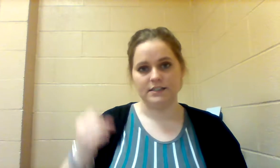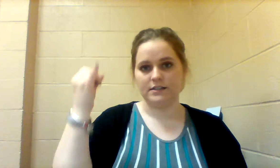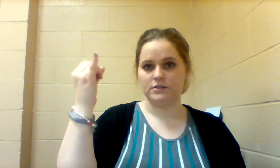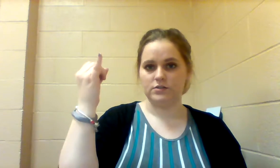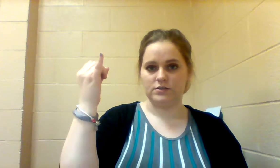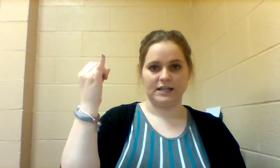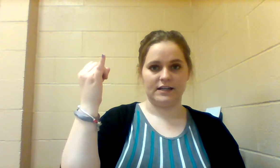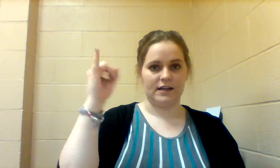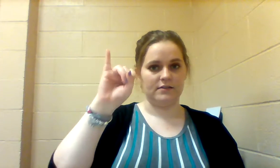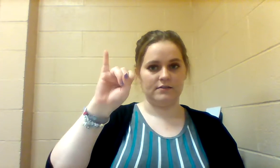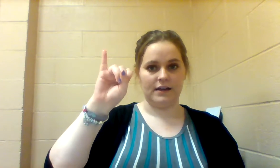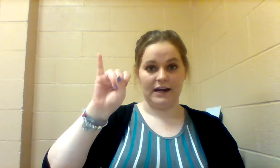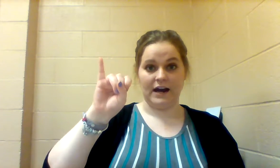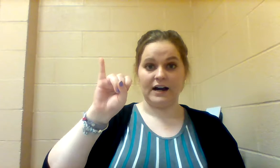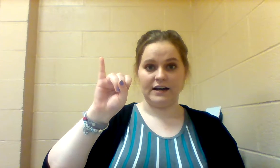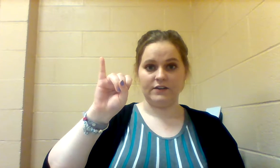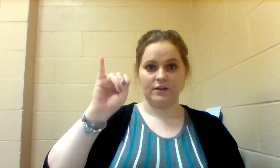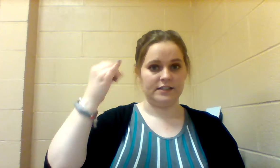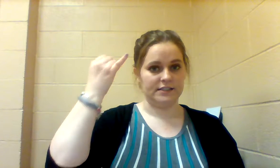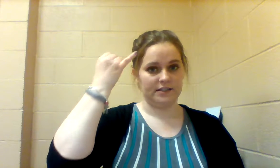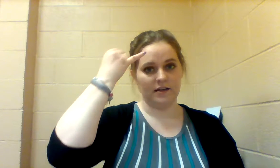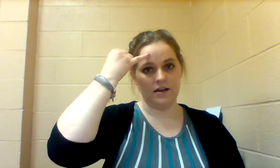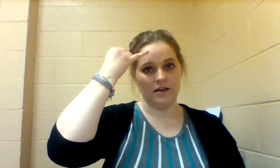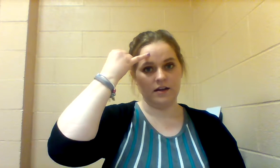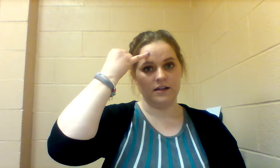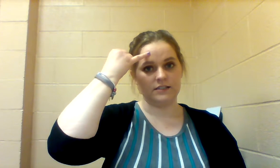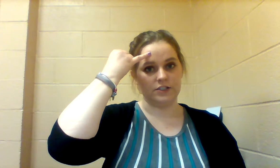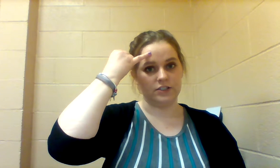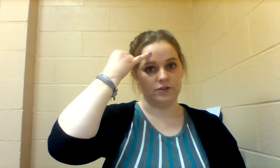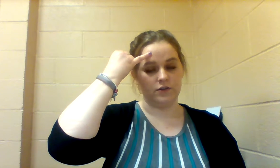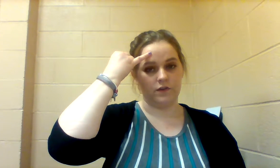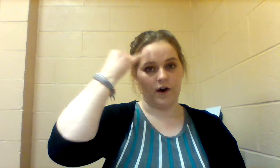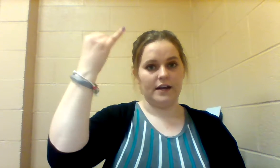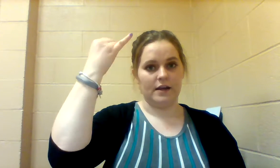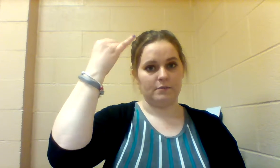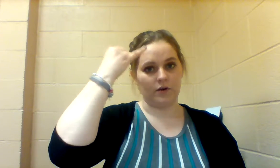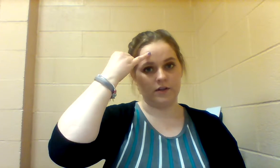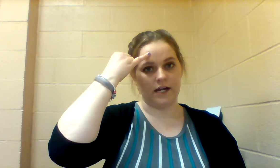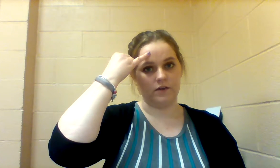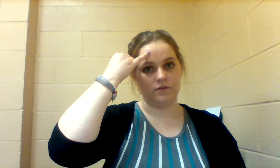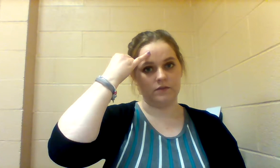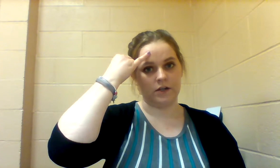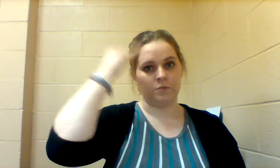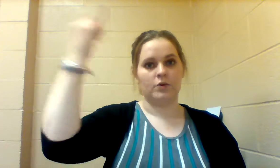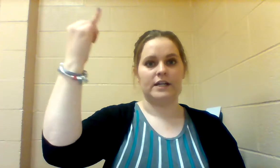IDEA so you take an I for "idea" touch it to your forehead and pull it out like you're pulling